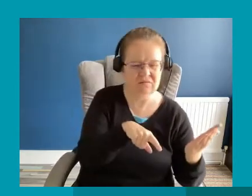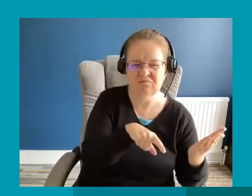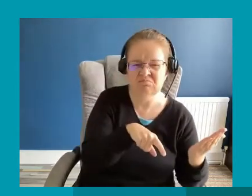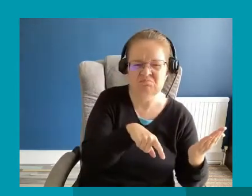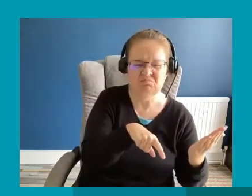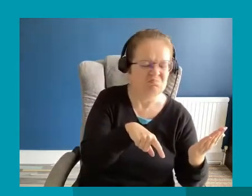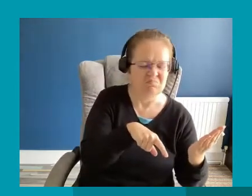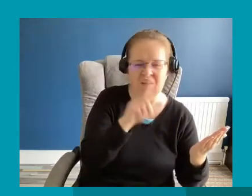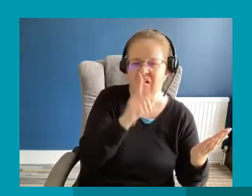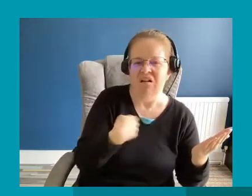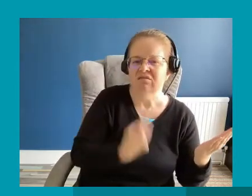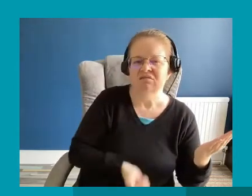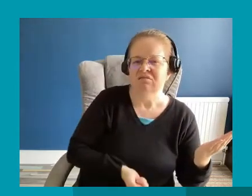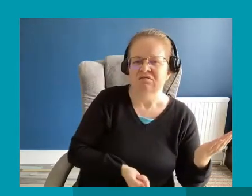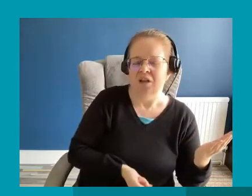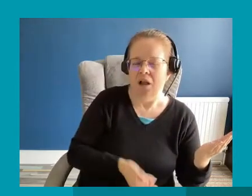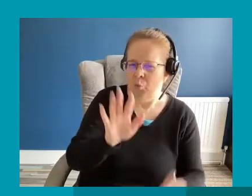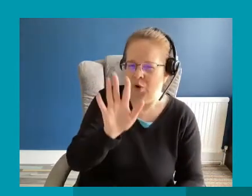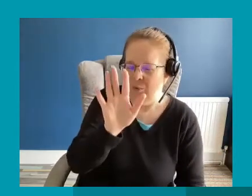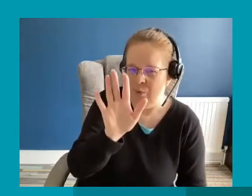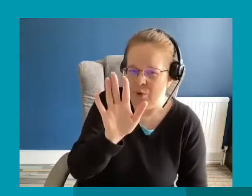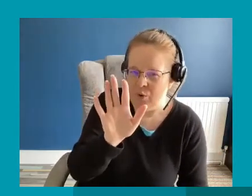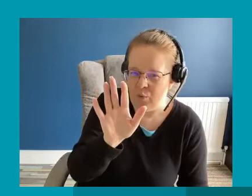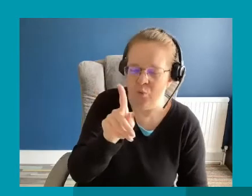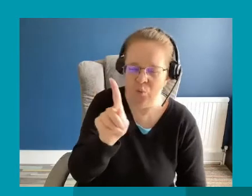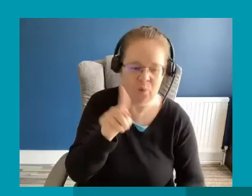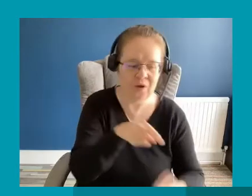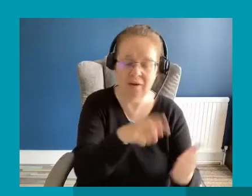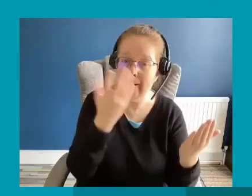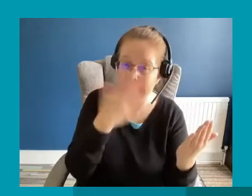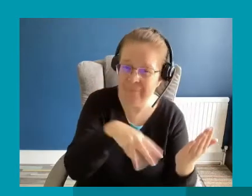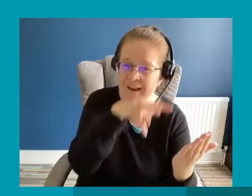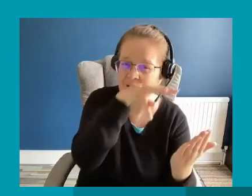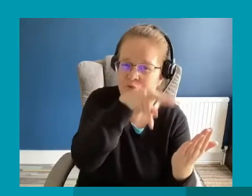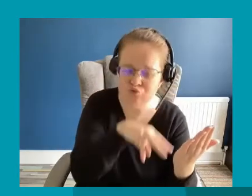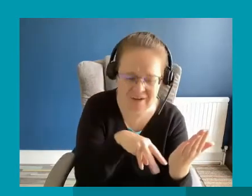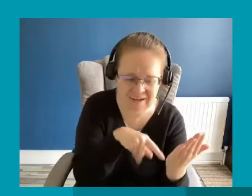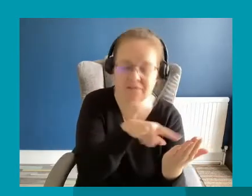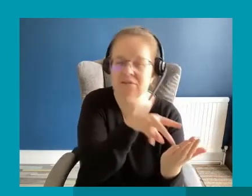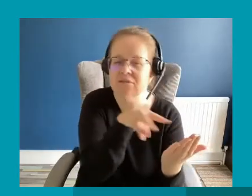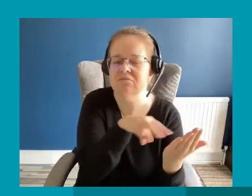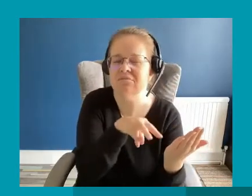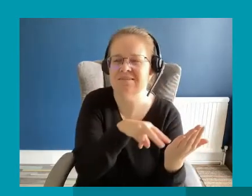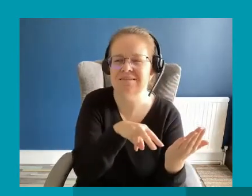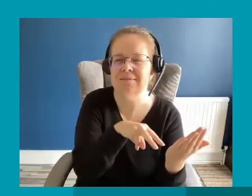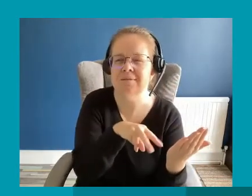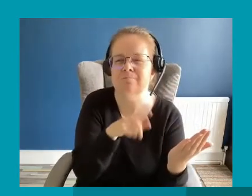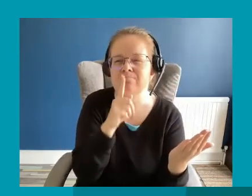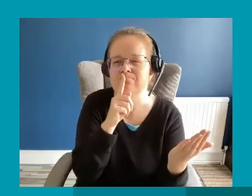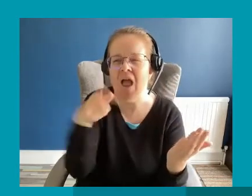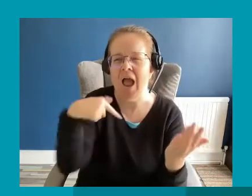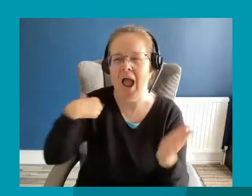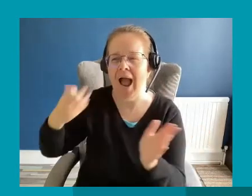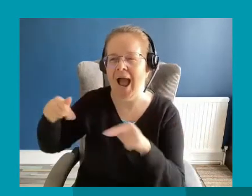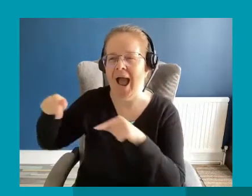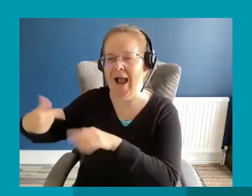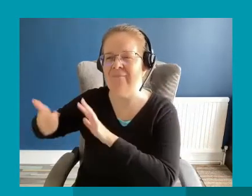but have you really looked at the opportunity and thought well? Actually I have all these skills and talents from previous opportunities